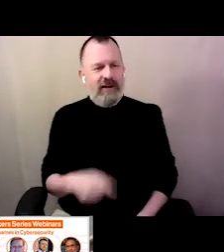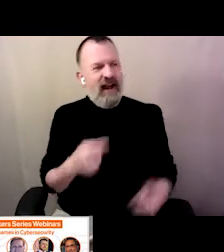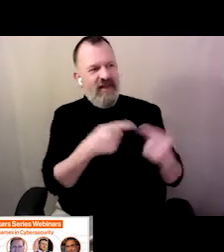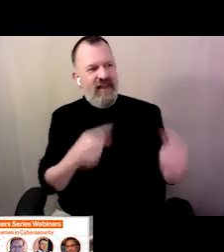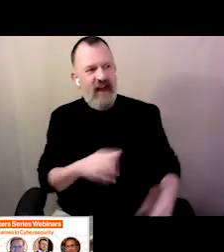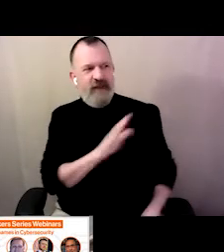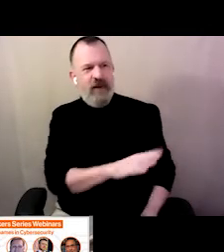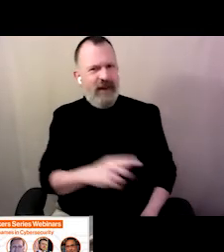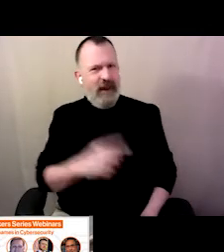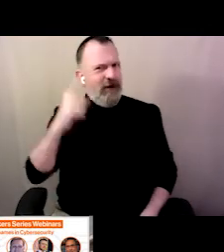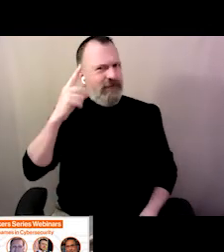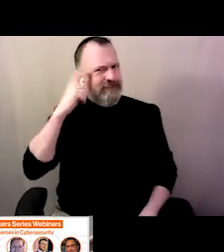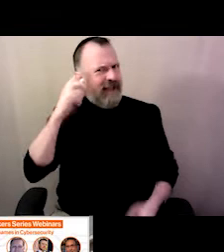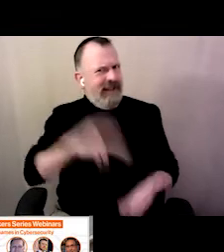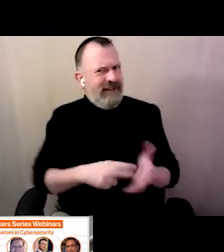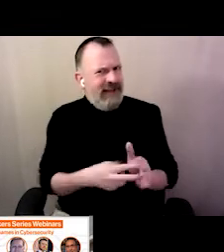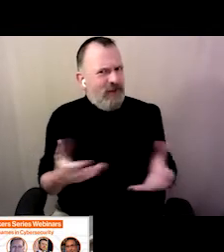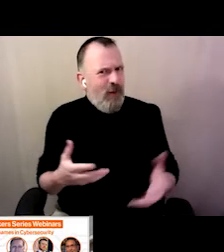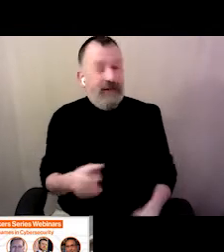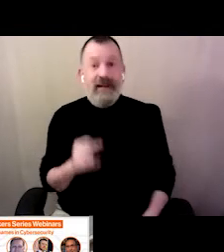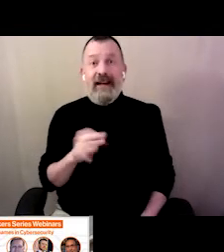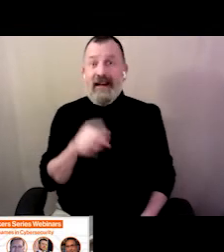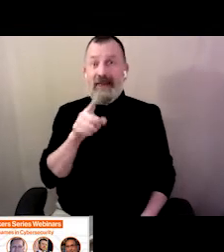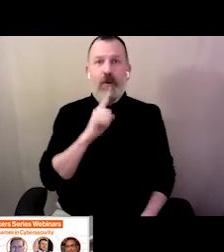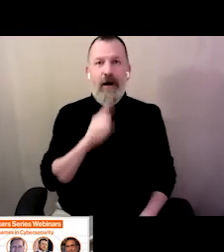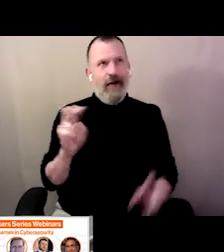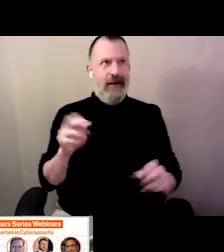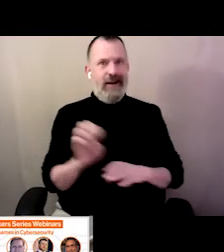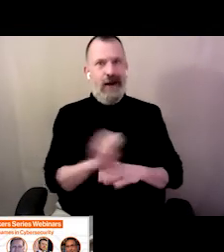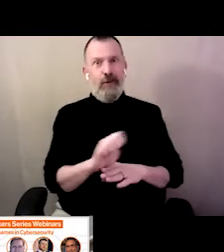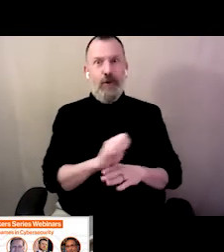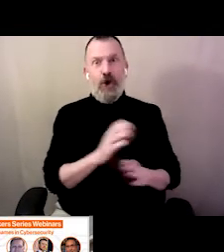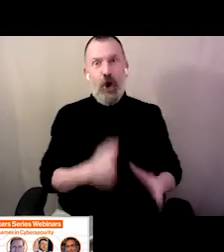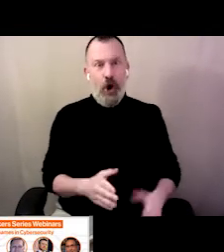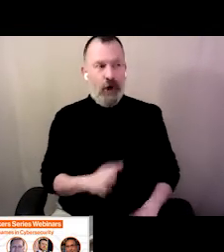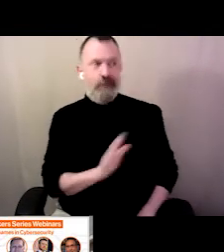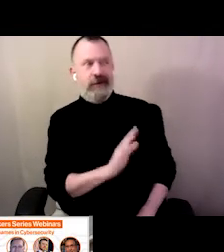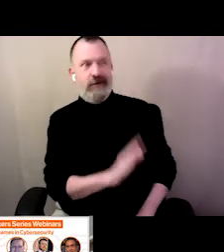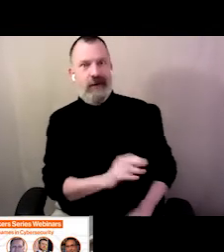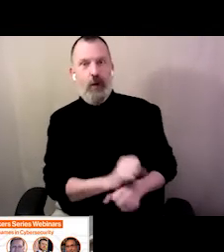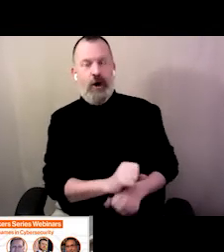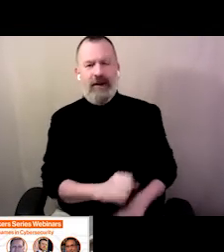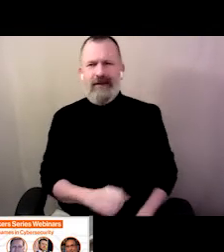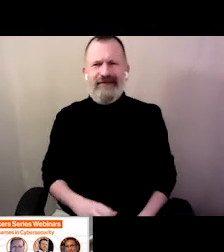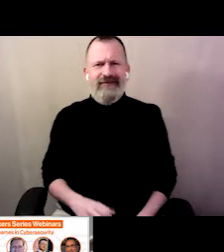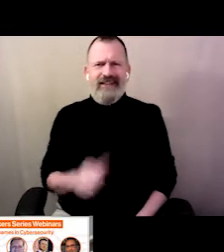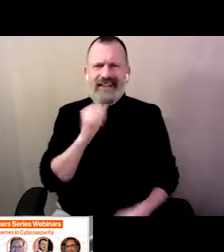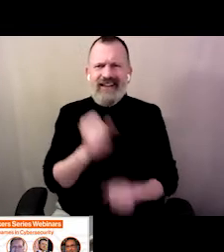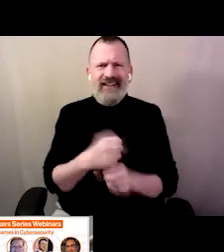like if you're the entrepreneur, which is how these guys typically work. CalebBarlow: This makes no sense. Right. I mean,